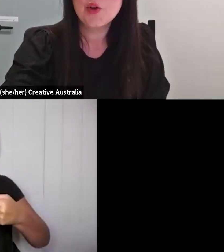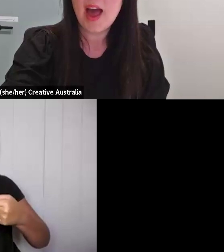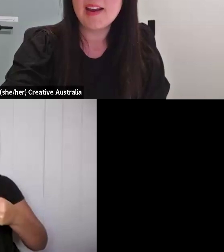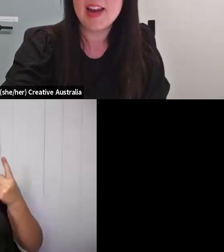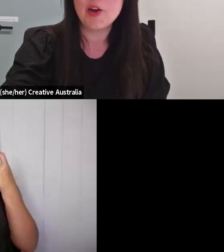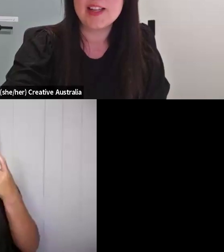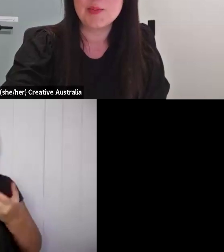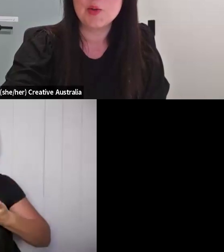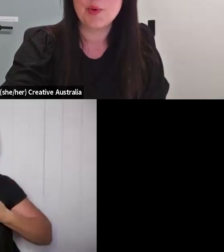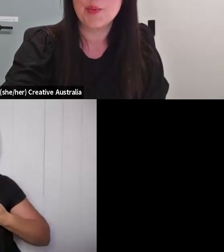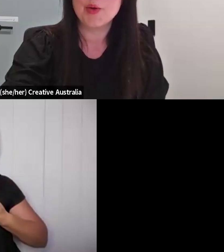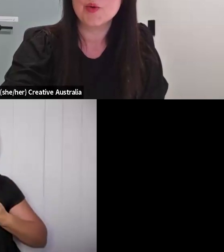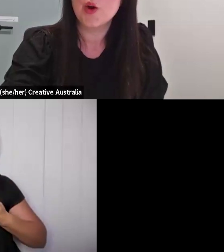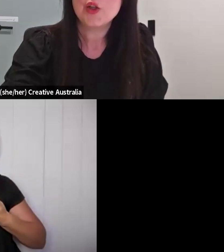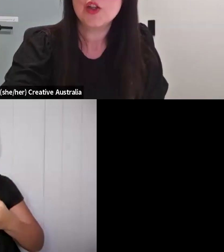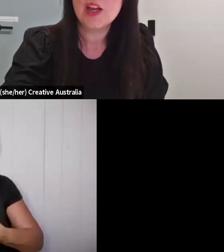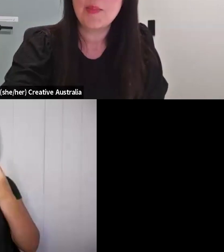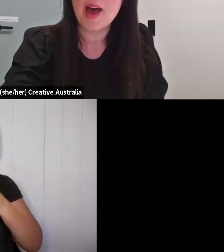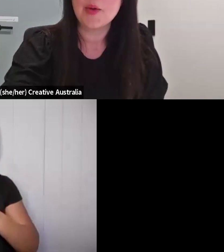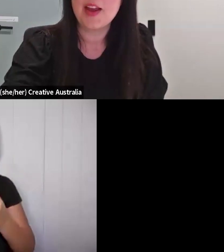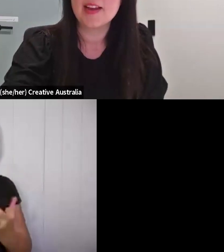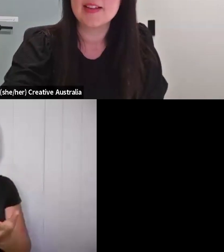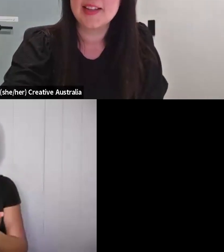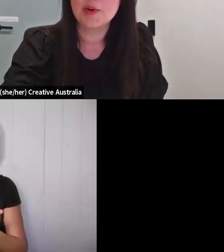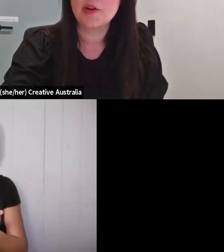you are outlining your exhibition proposal, what you should be thinking about with the assessment